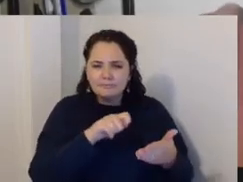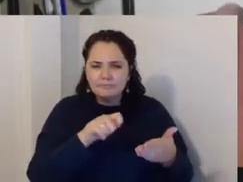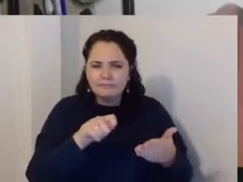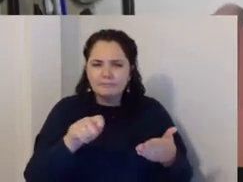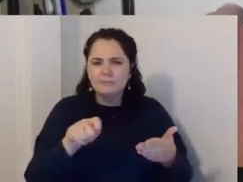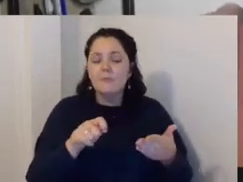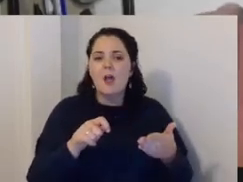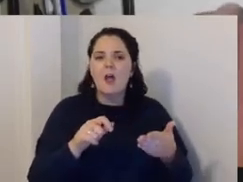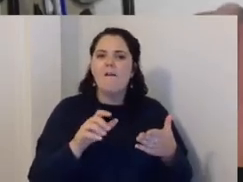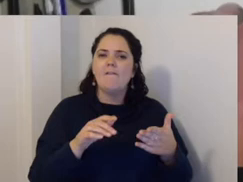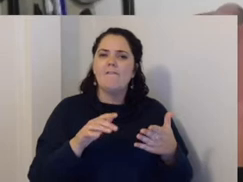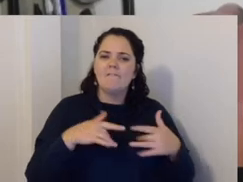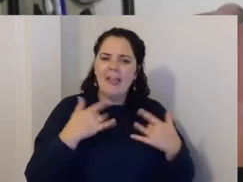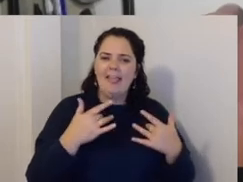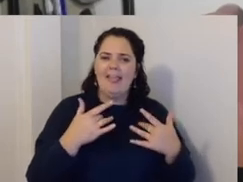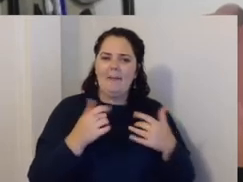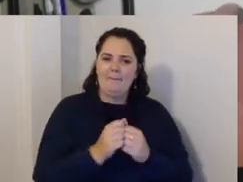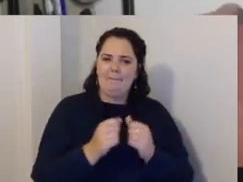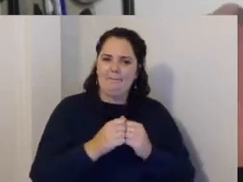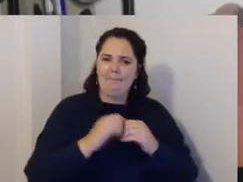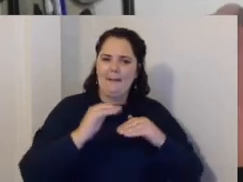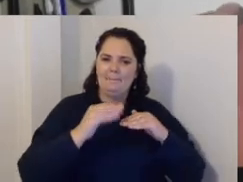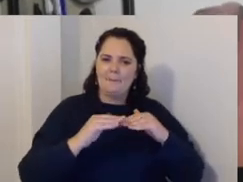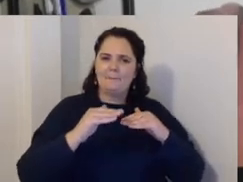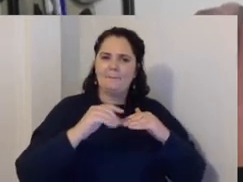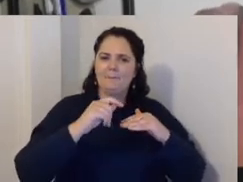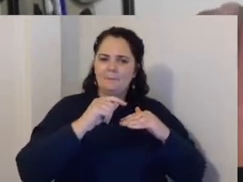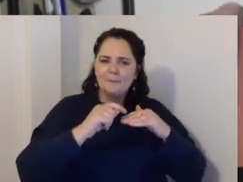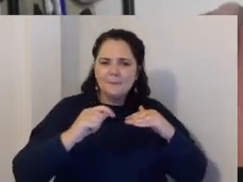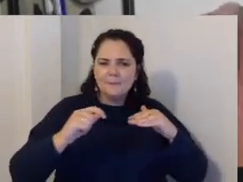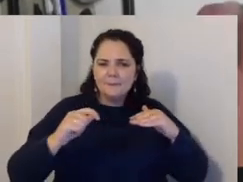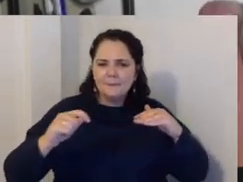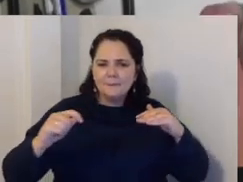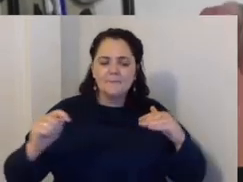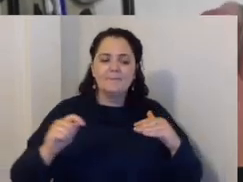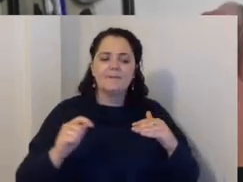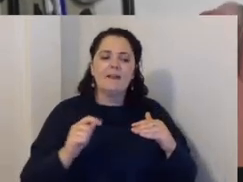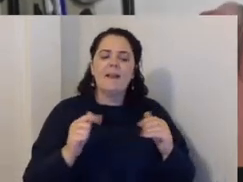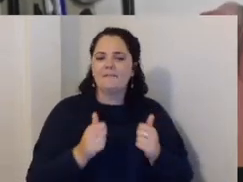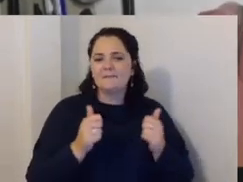bit of weight on it so you can really feel it dragging and cutting into the paper will be enough